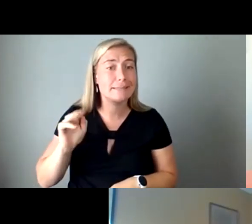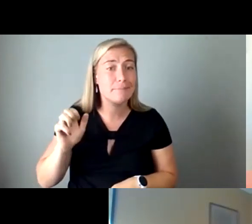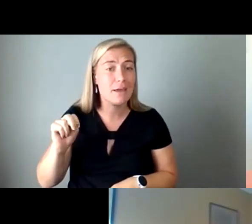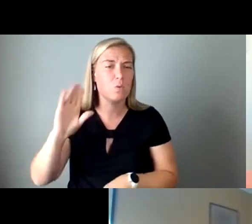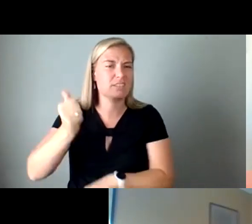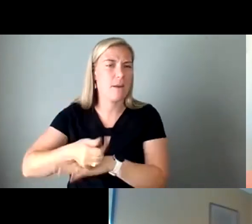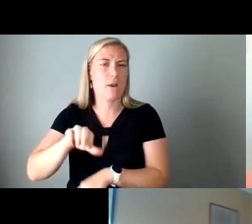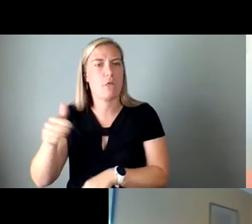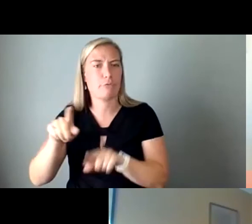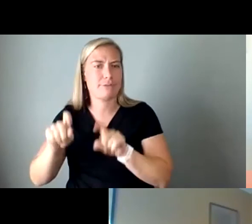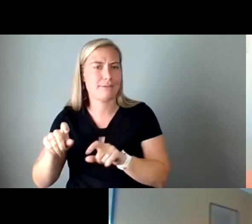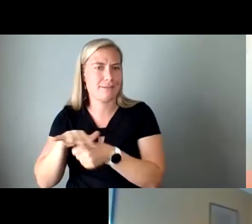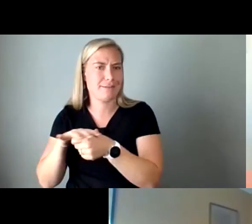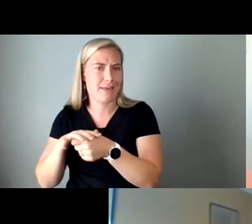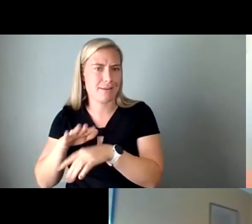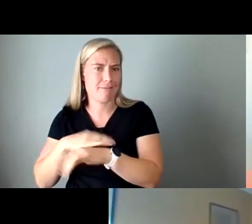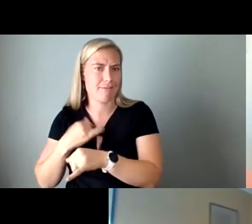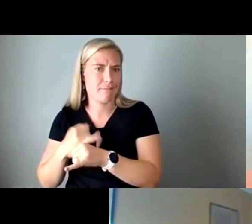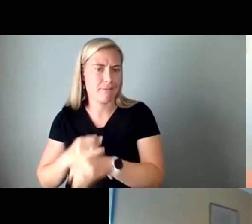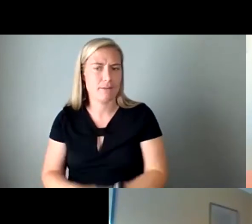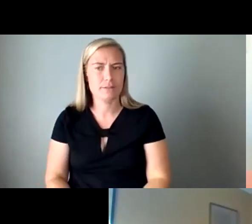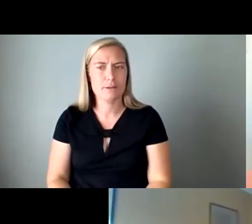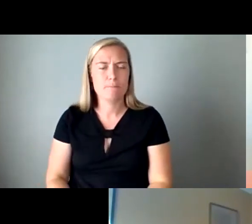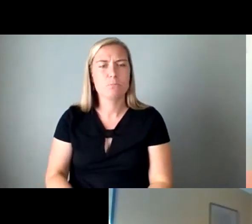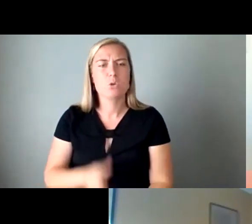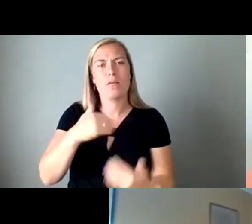for employees. There's going to be several days through the week